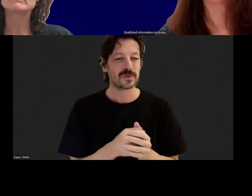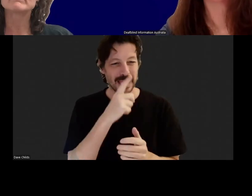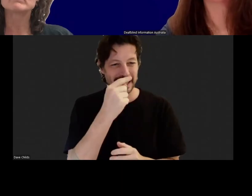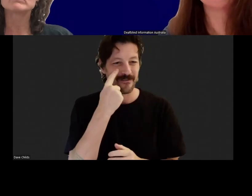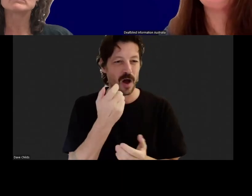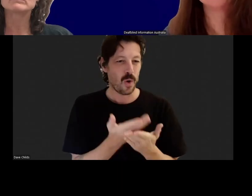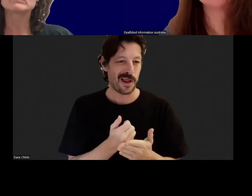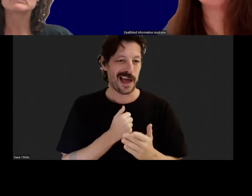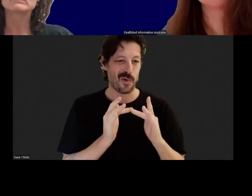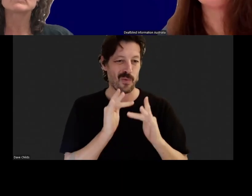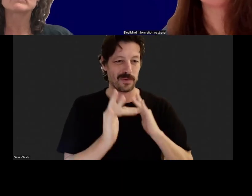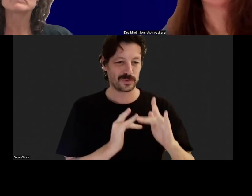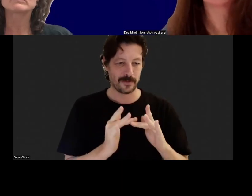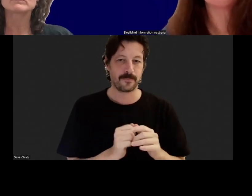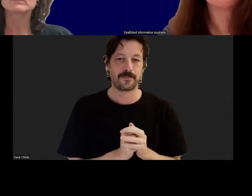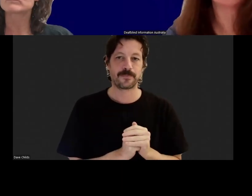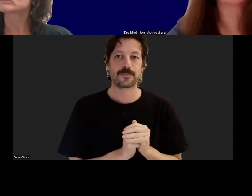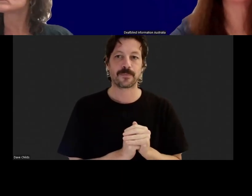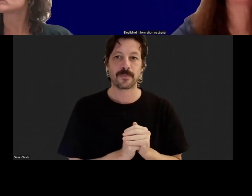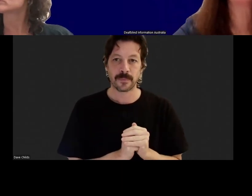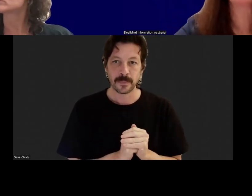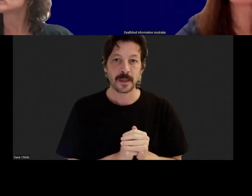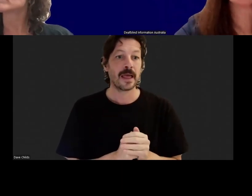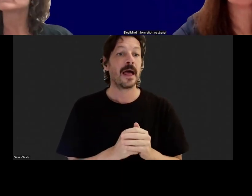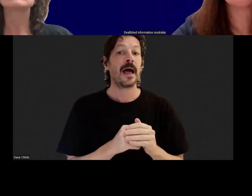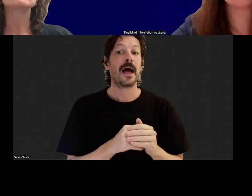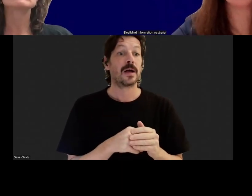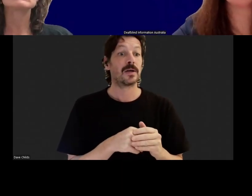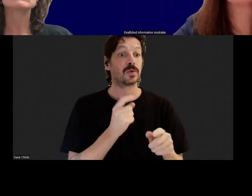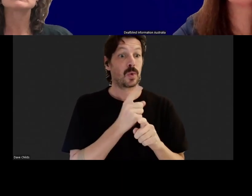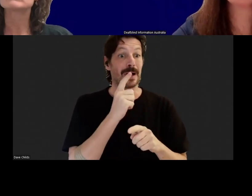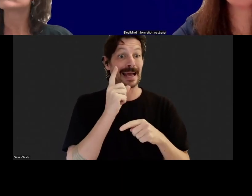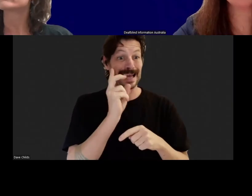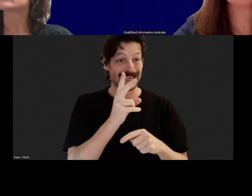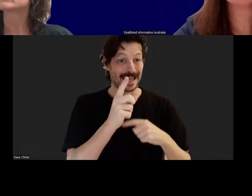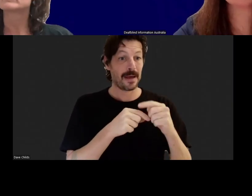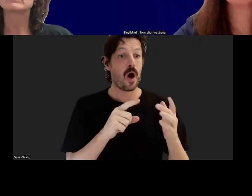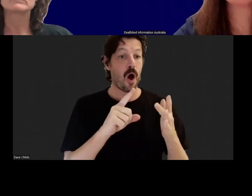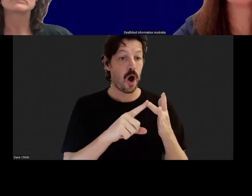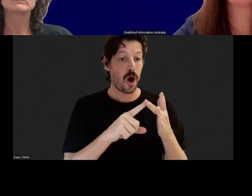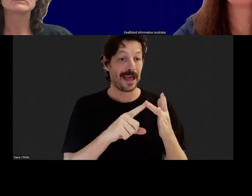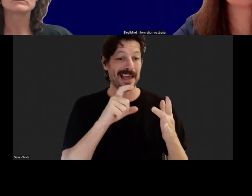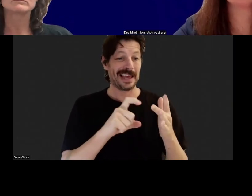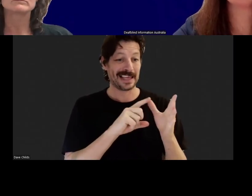And a little bit more around the I-CAN tool. That is the support needs assessment tool being